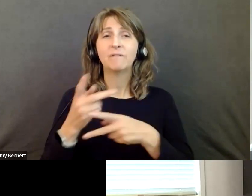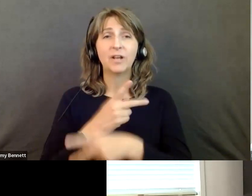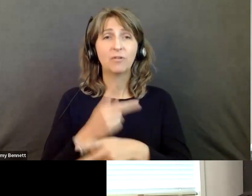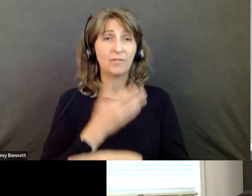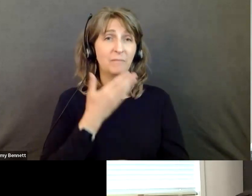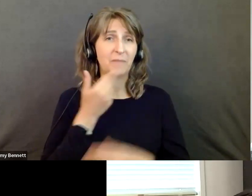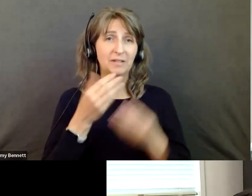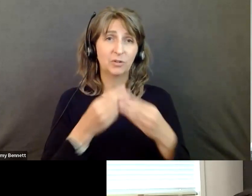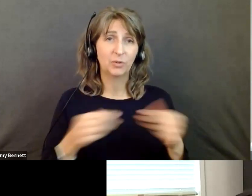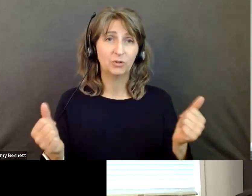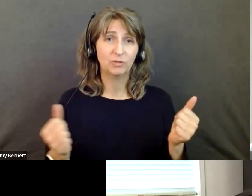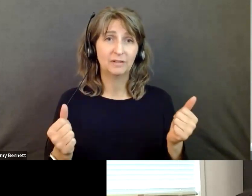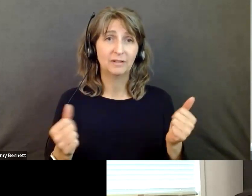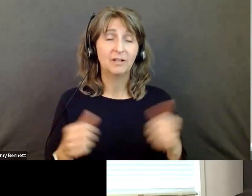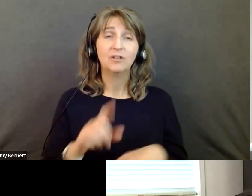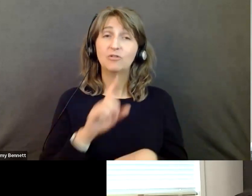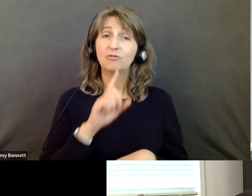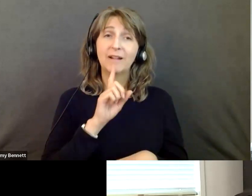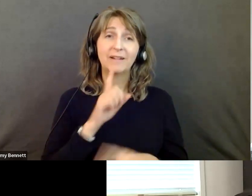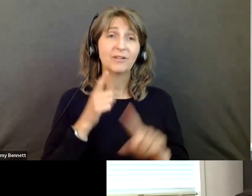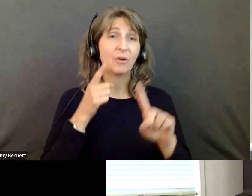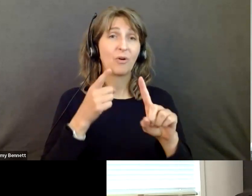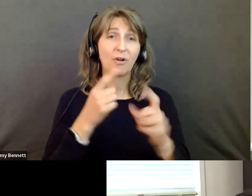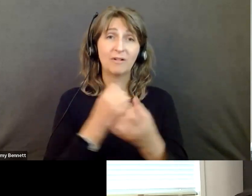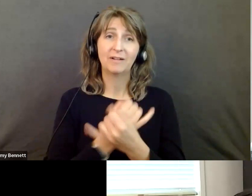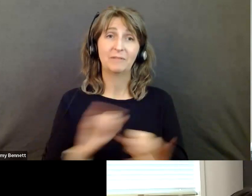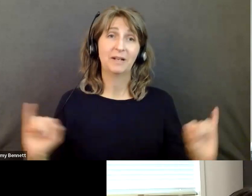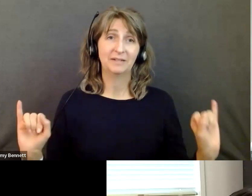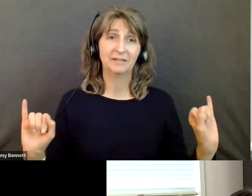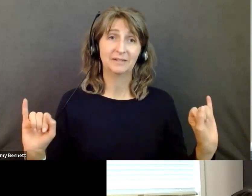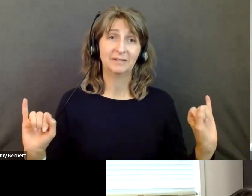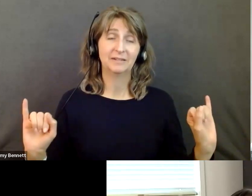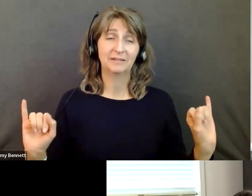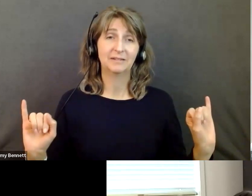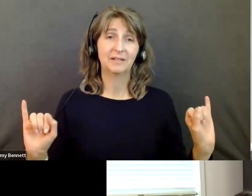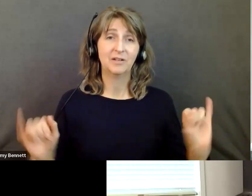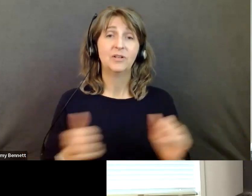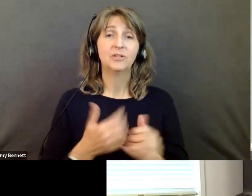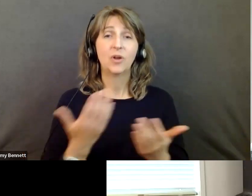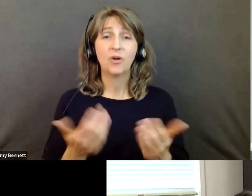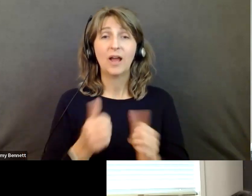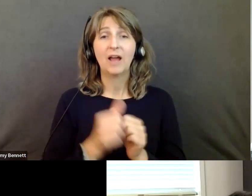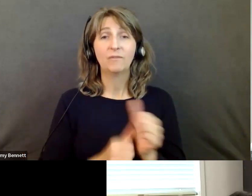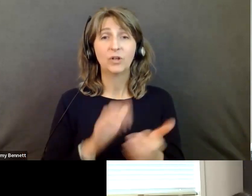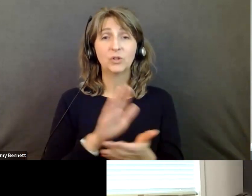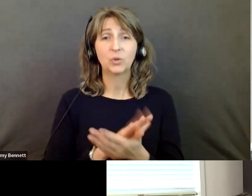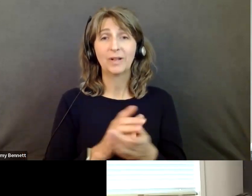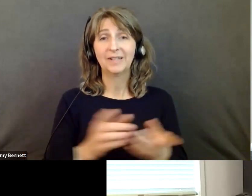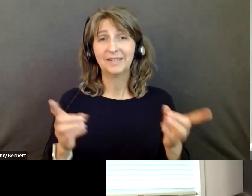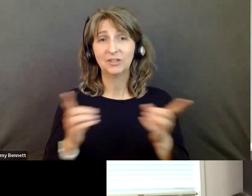Because independence is what we're trying to promote. So, again, every school district is different.